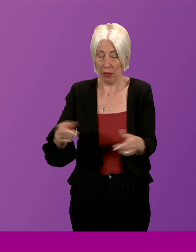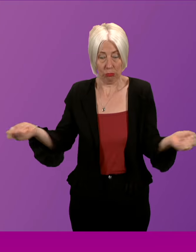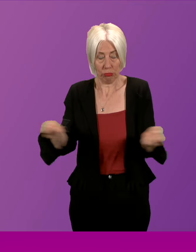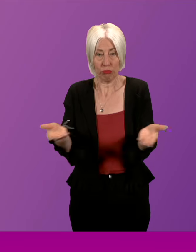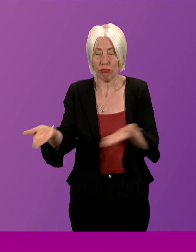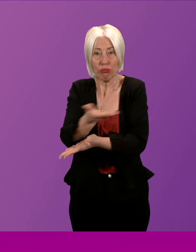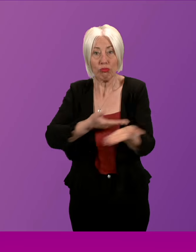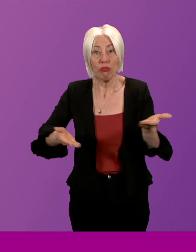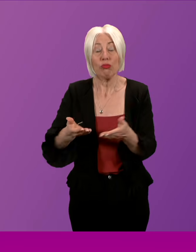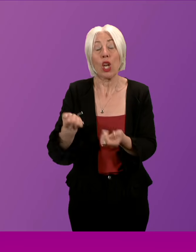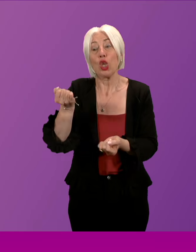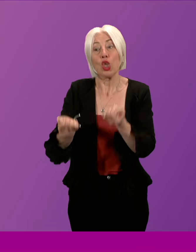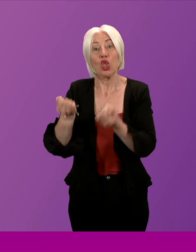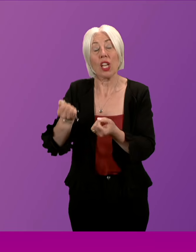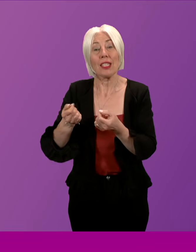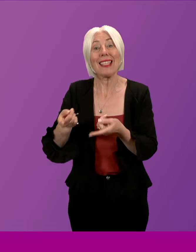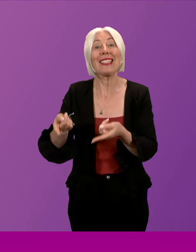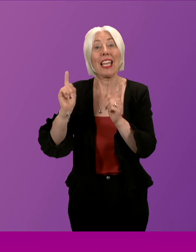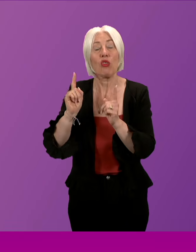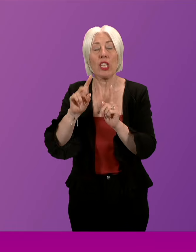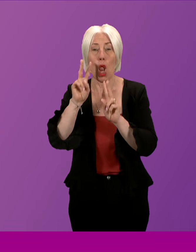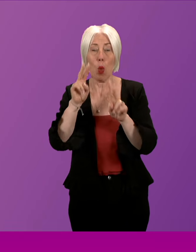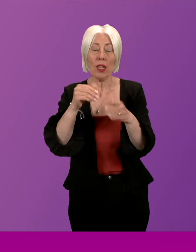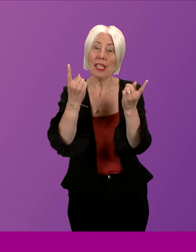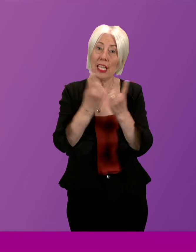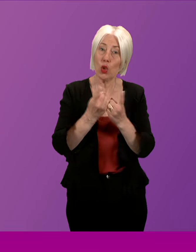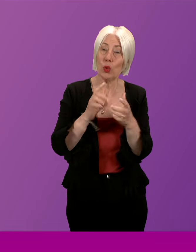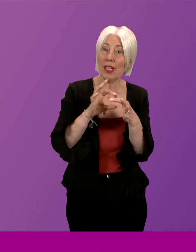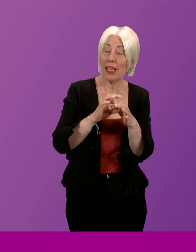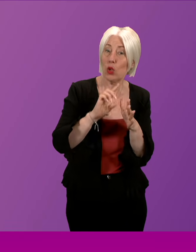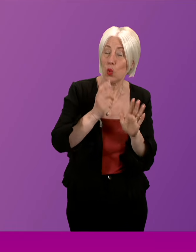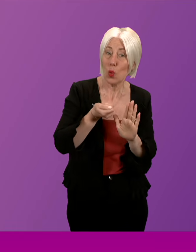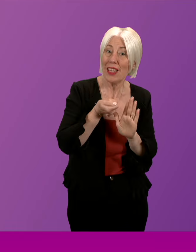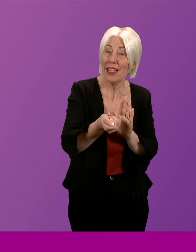Secretary for Justice and Home Affairs, I convened discussions with a variety of different